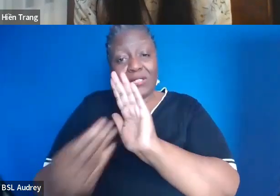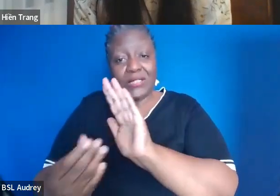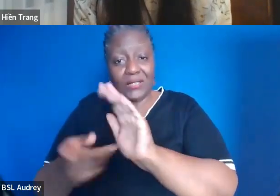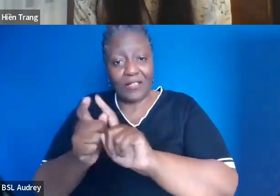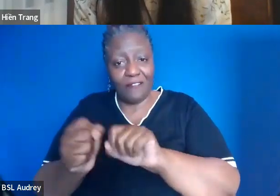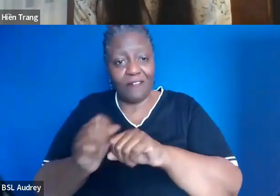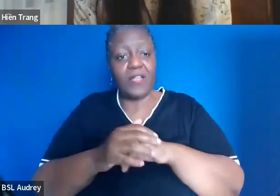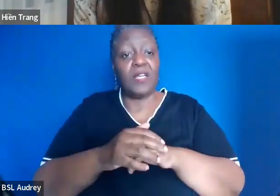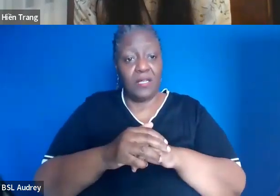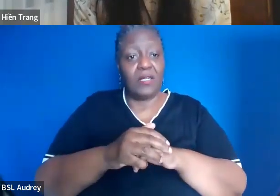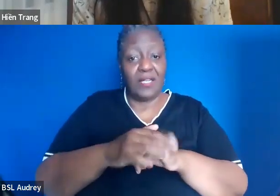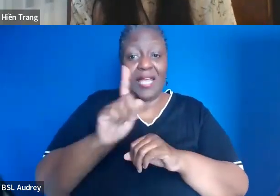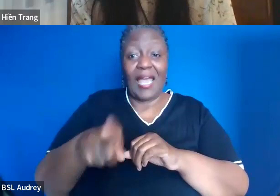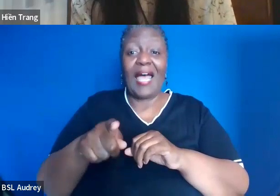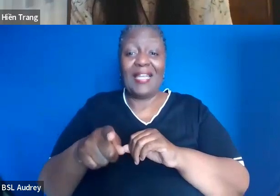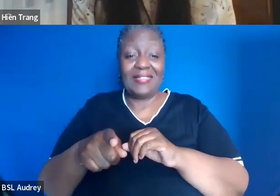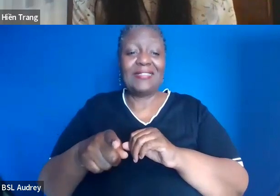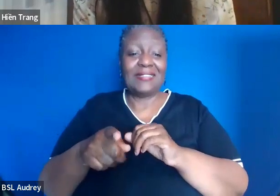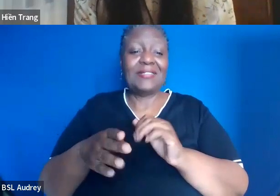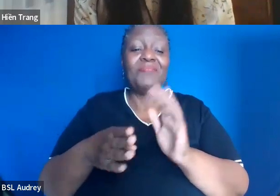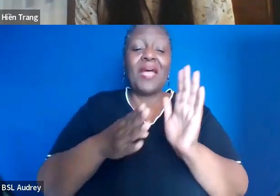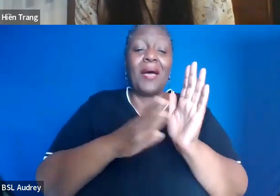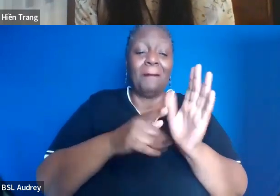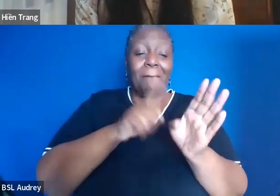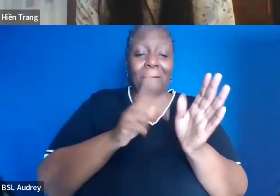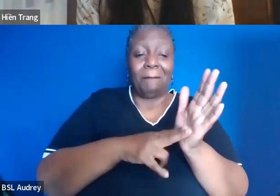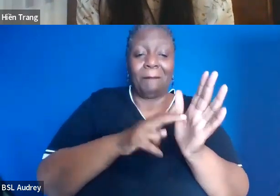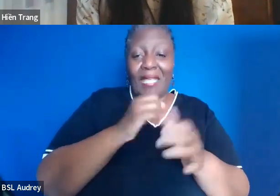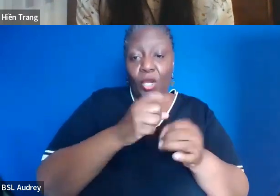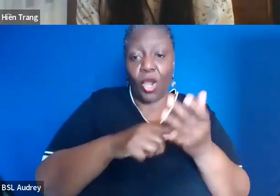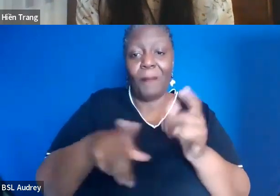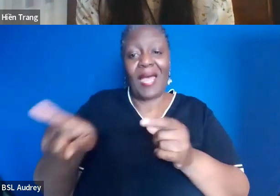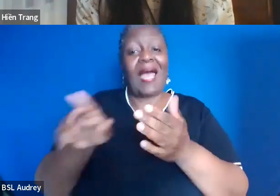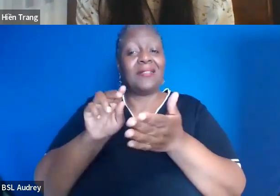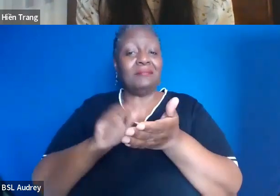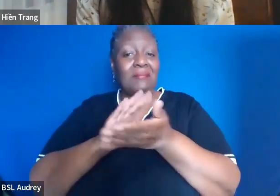um uh including up contributed uh and he and Chang also contributed audio of some of their